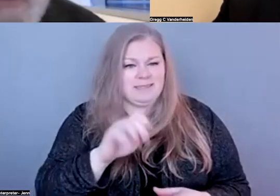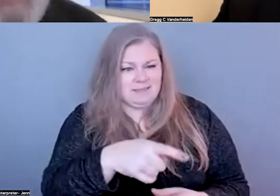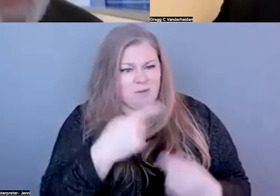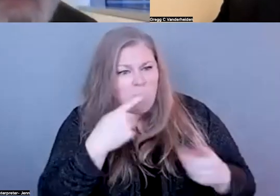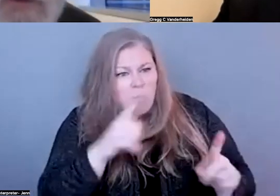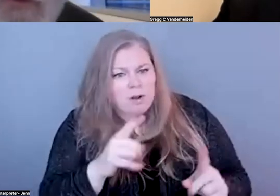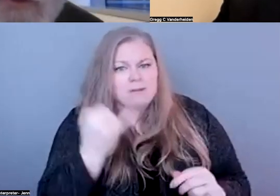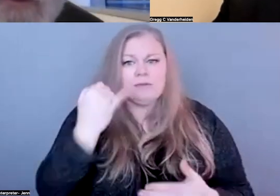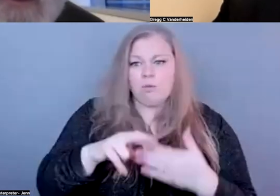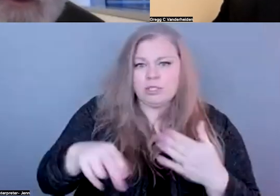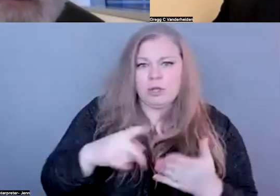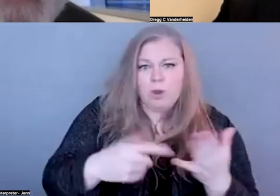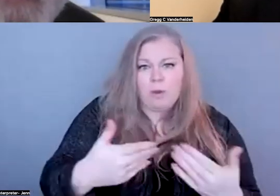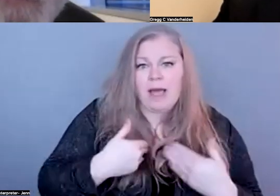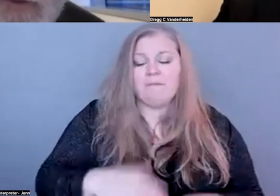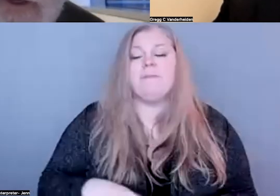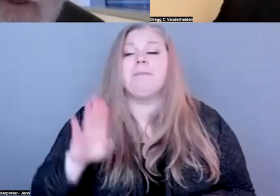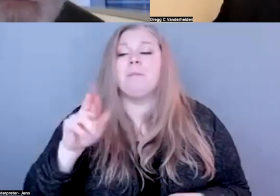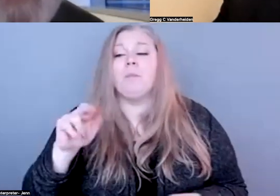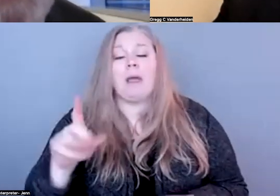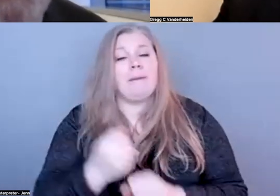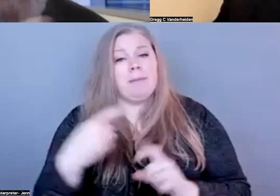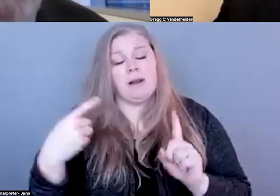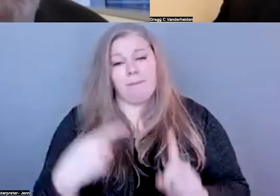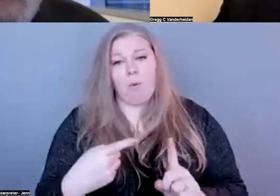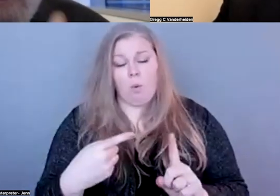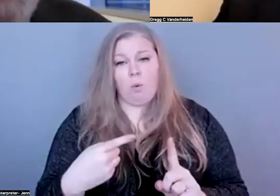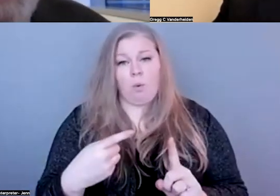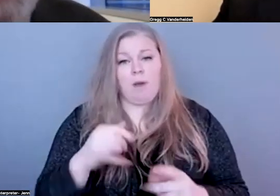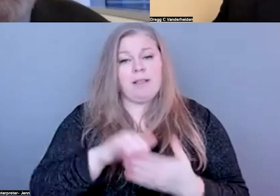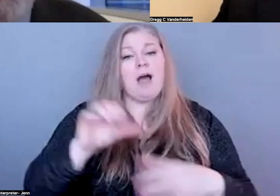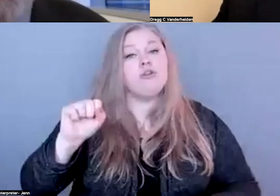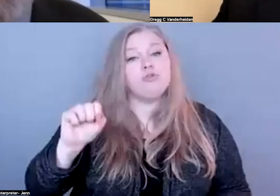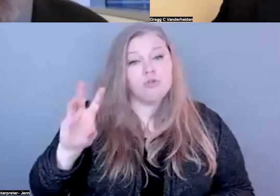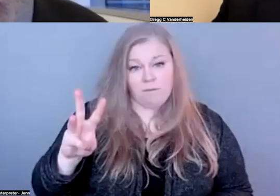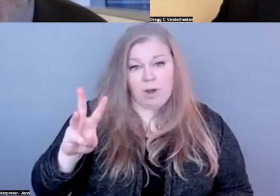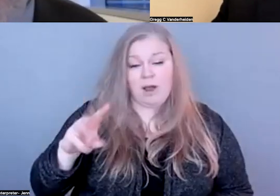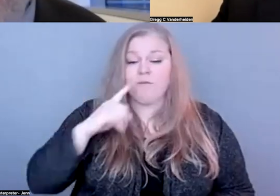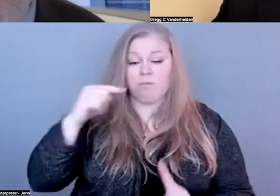Bran made the point that the interface that produces the